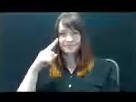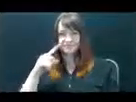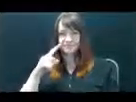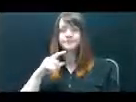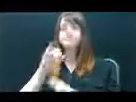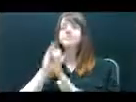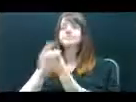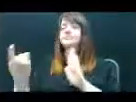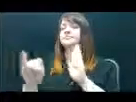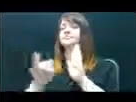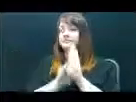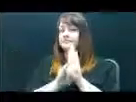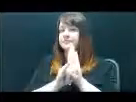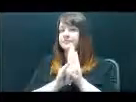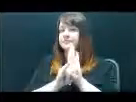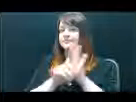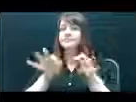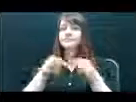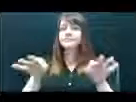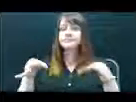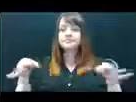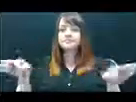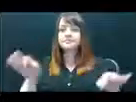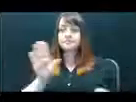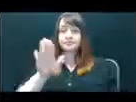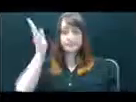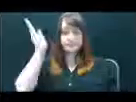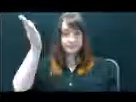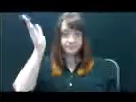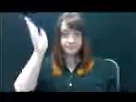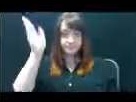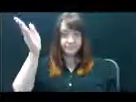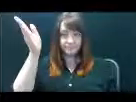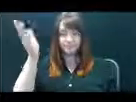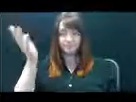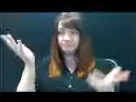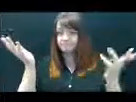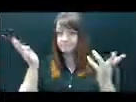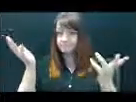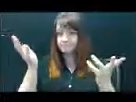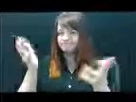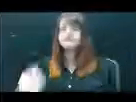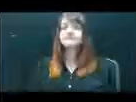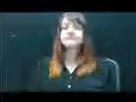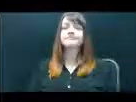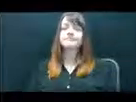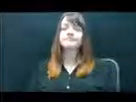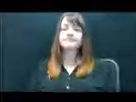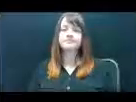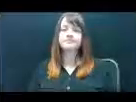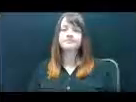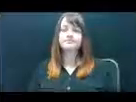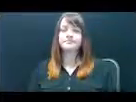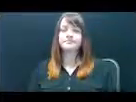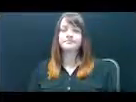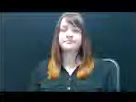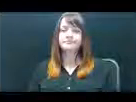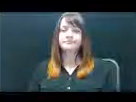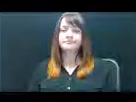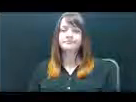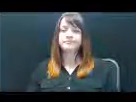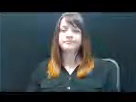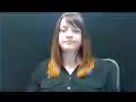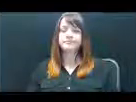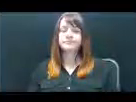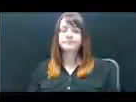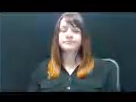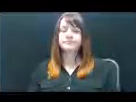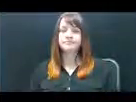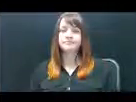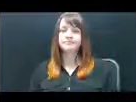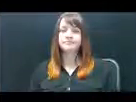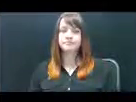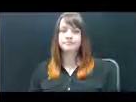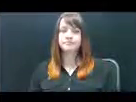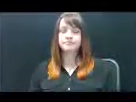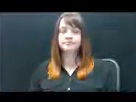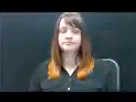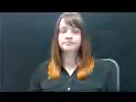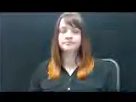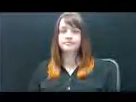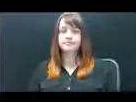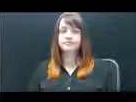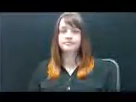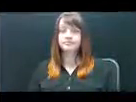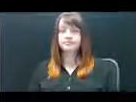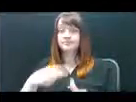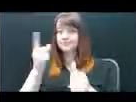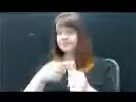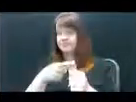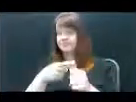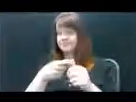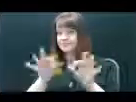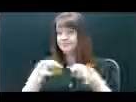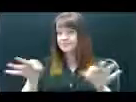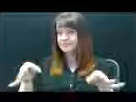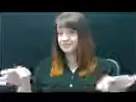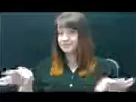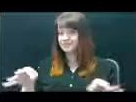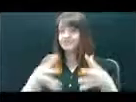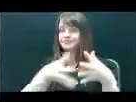proposed session will be presented in. The first language is American Sign Language,